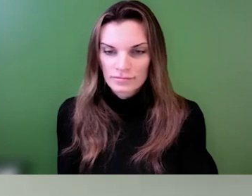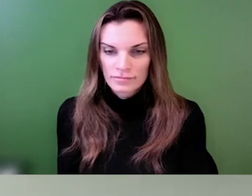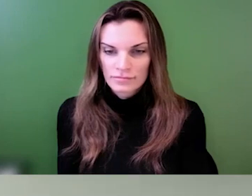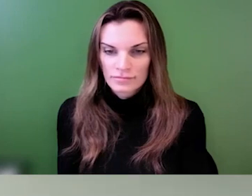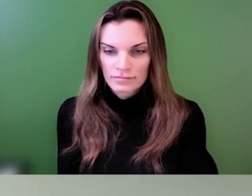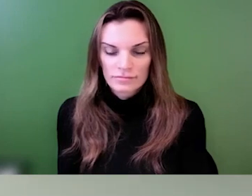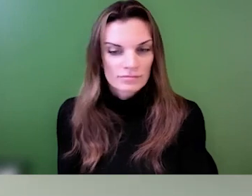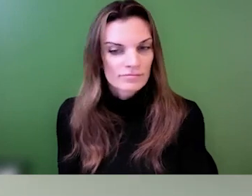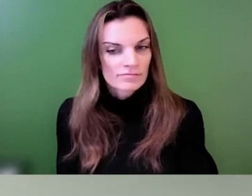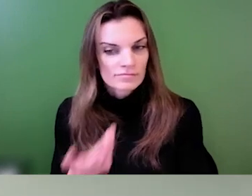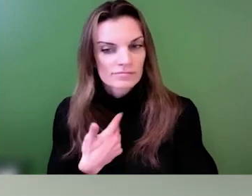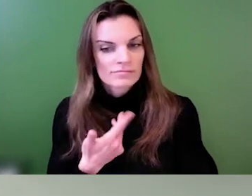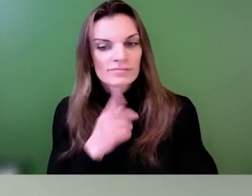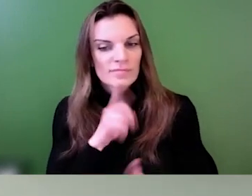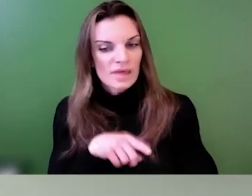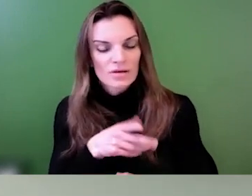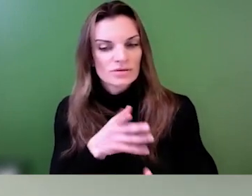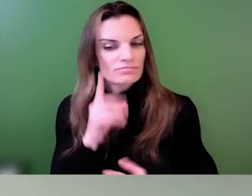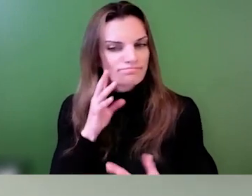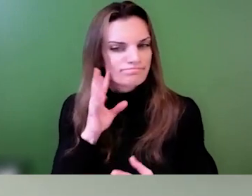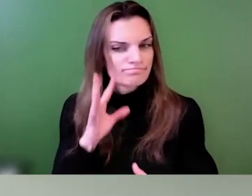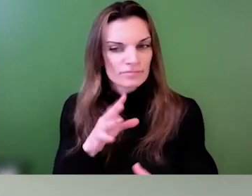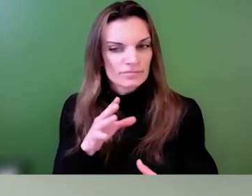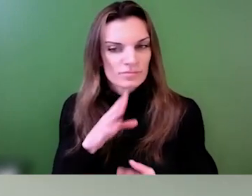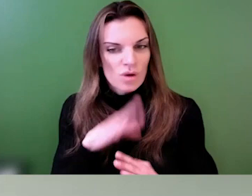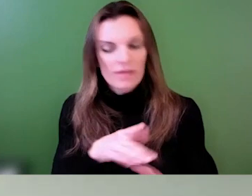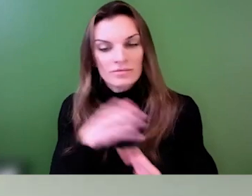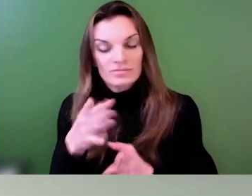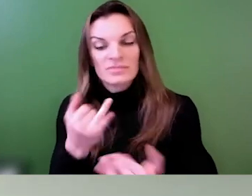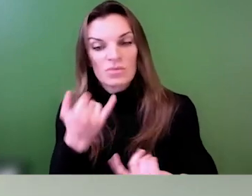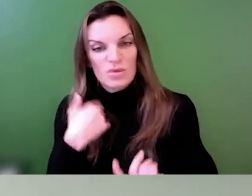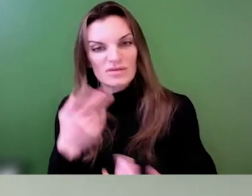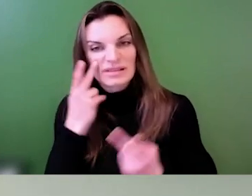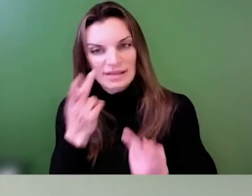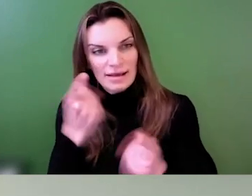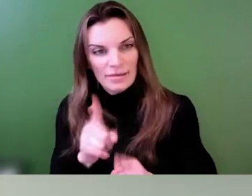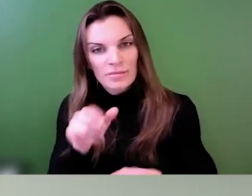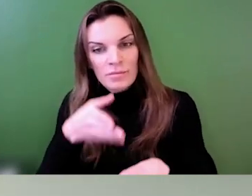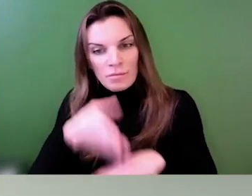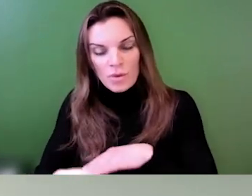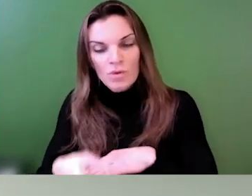standpoint what the answer is but we are seeing this happen. So a lot of the post COVID